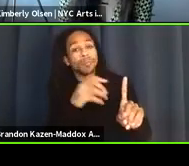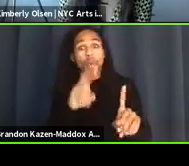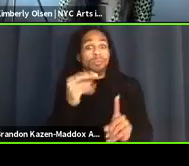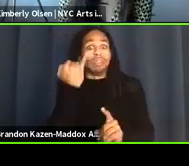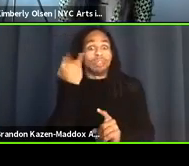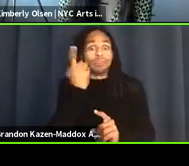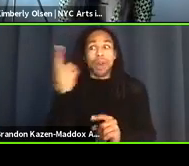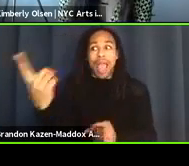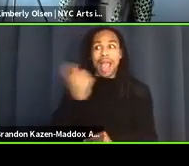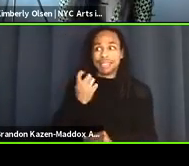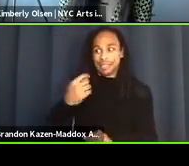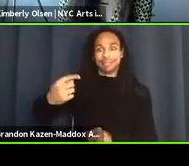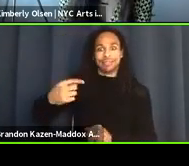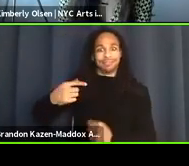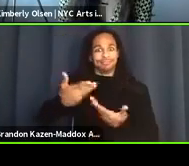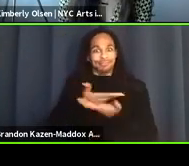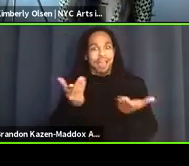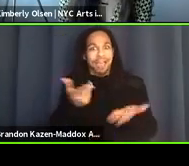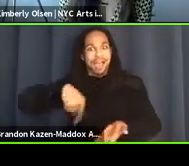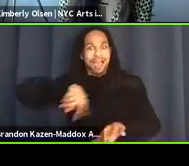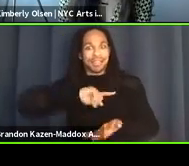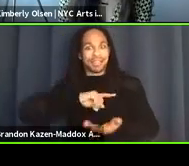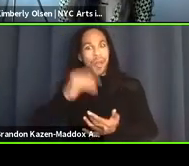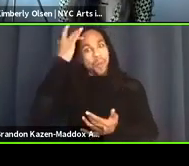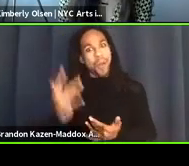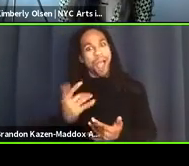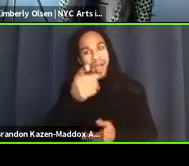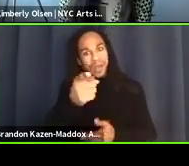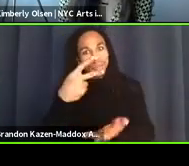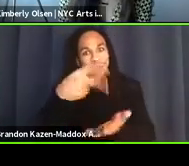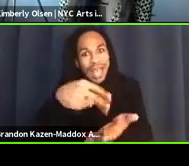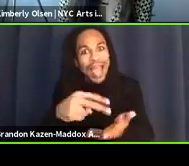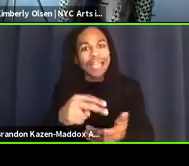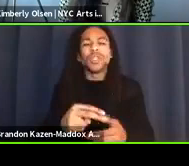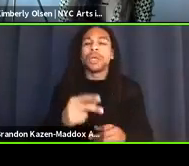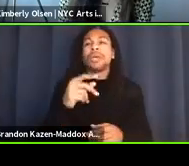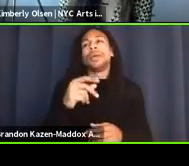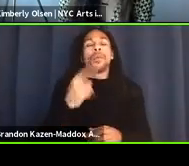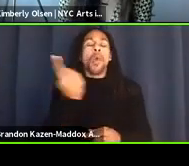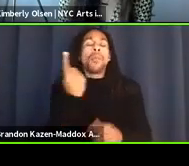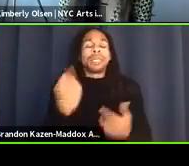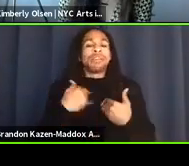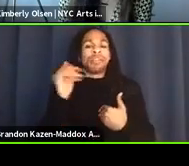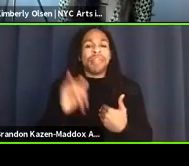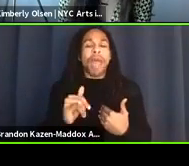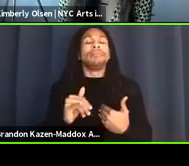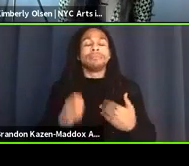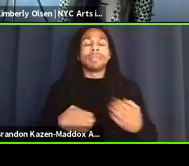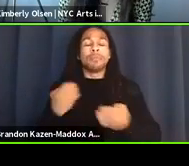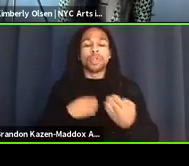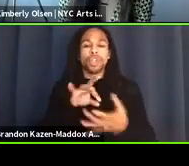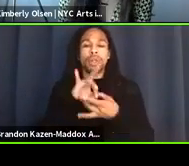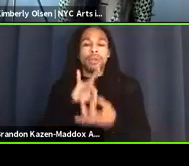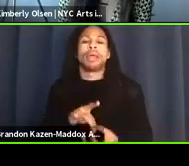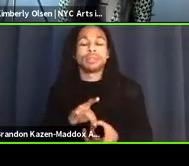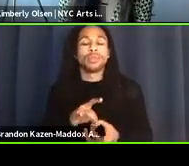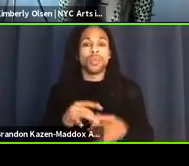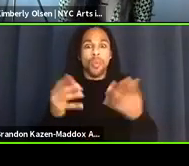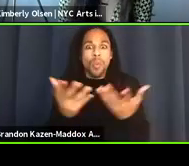As we develop training programs and we do all of these things, that is what is